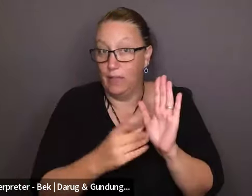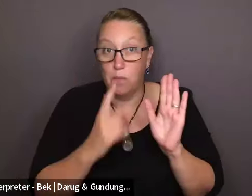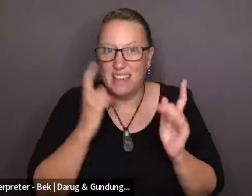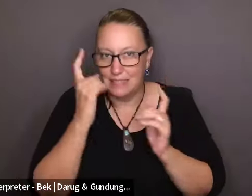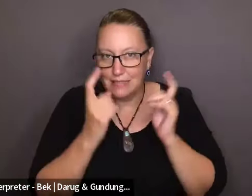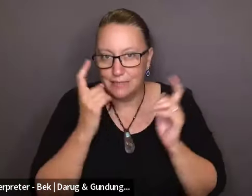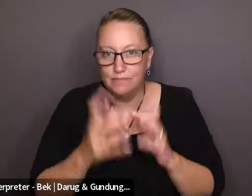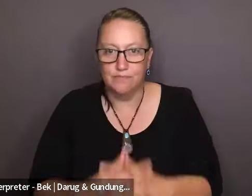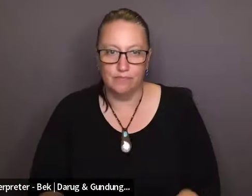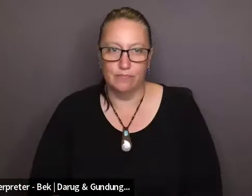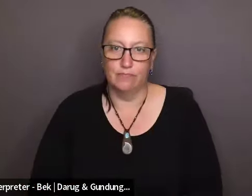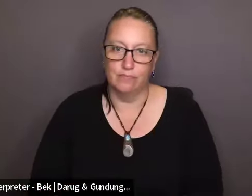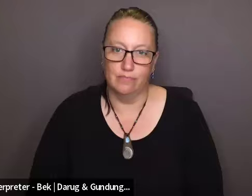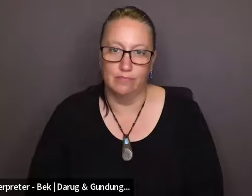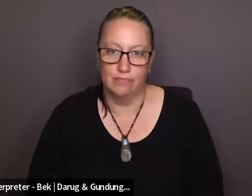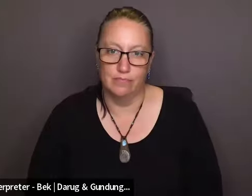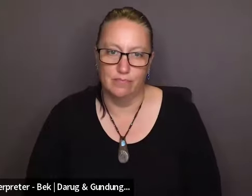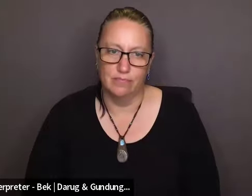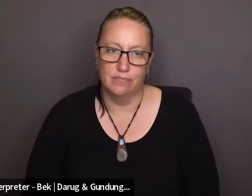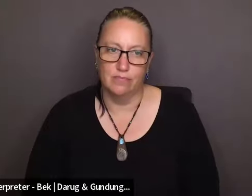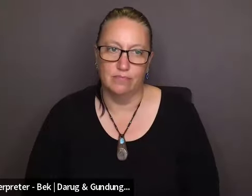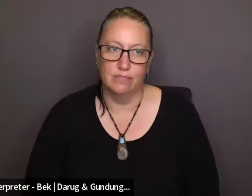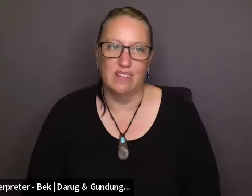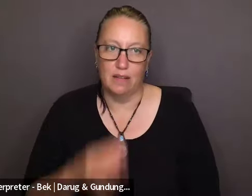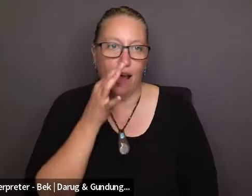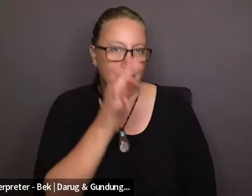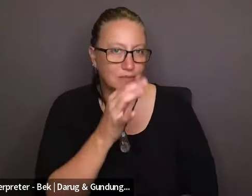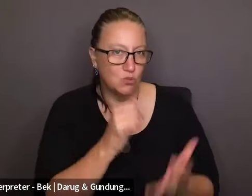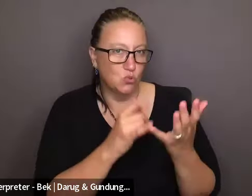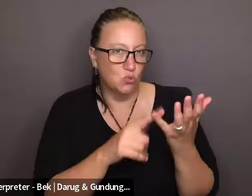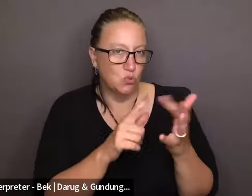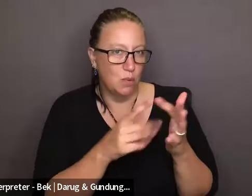other topics that fall within safety and inclusion